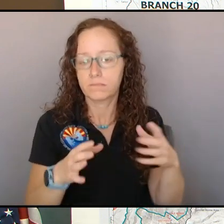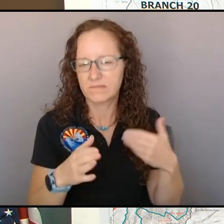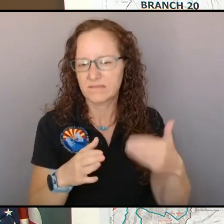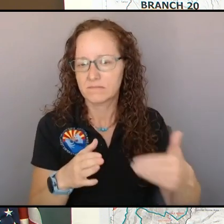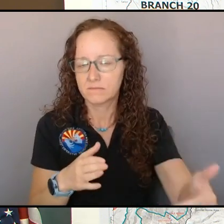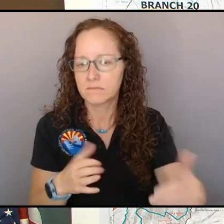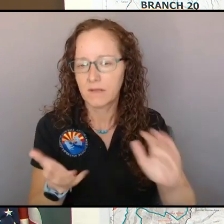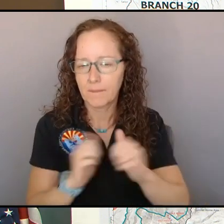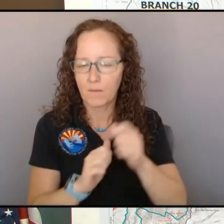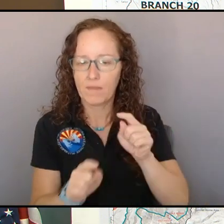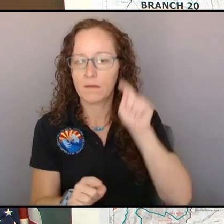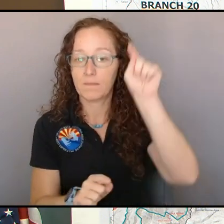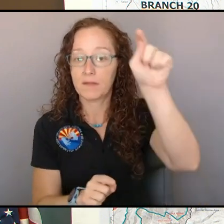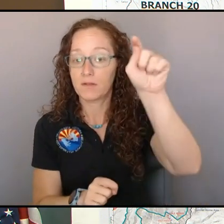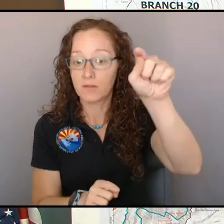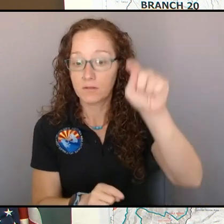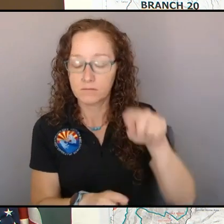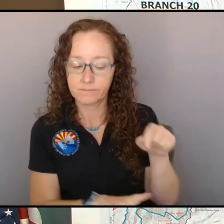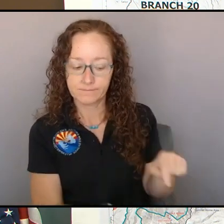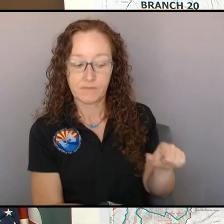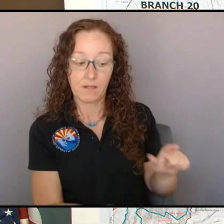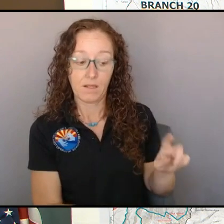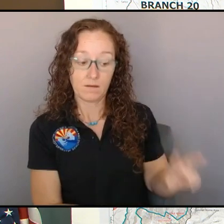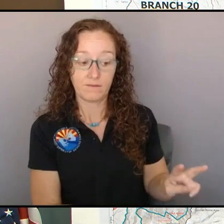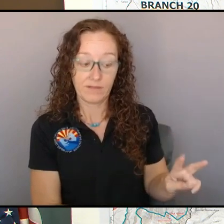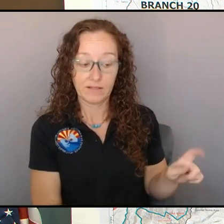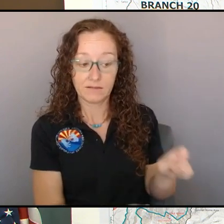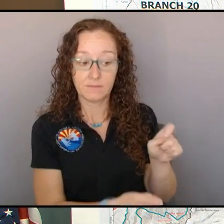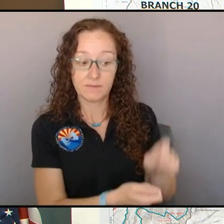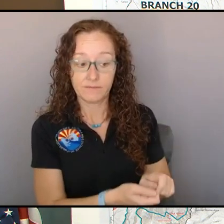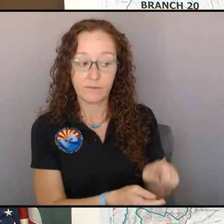in particular when we saw it actually come through here. We